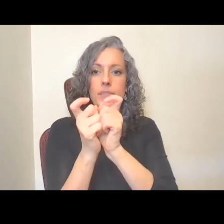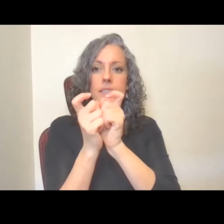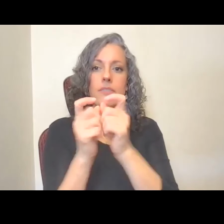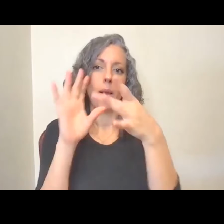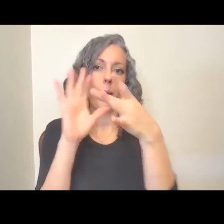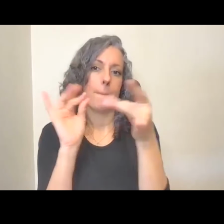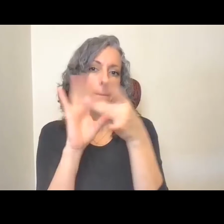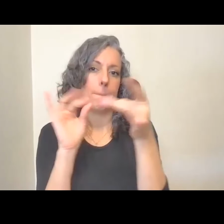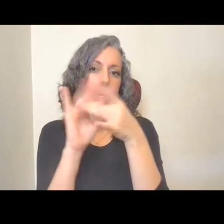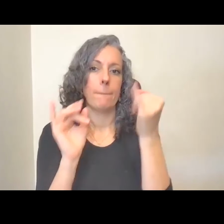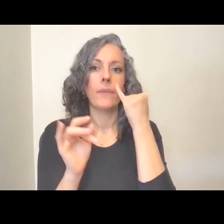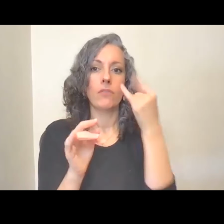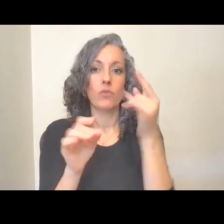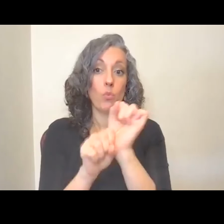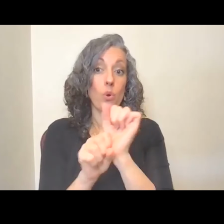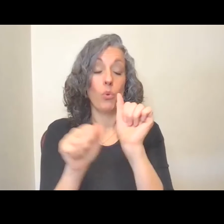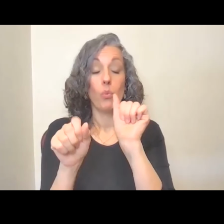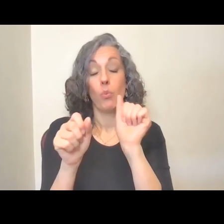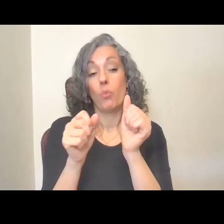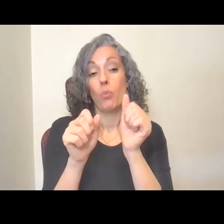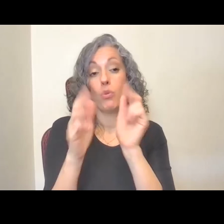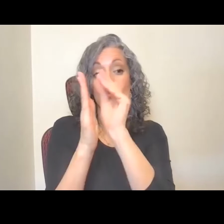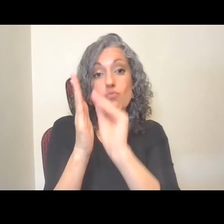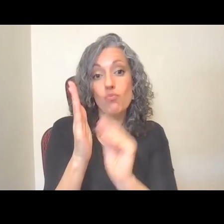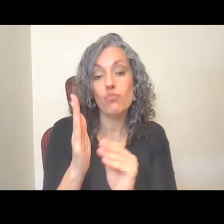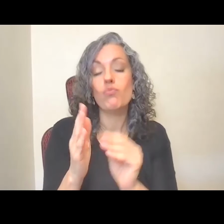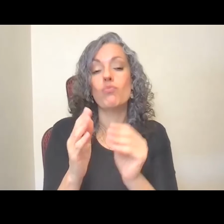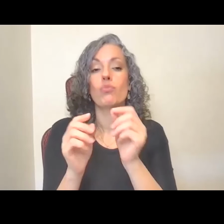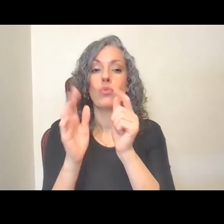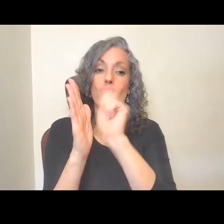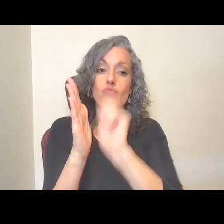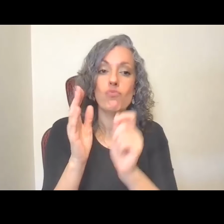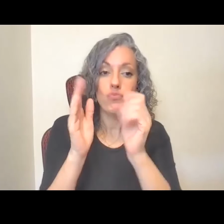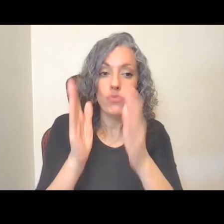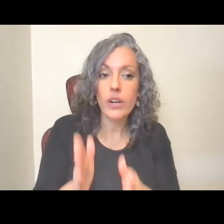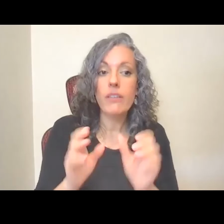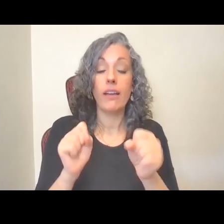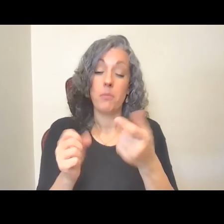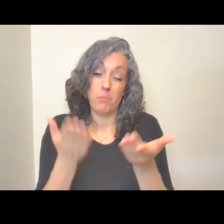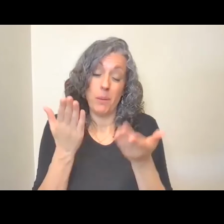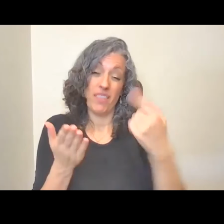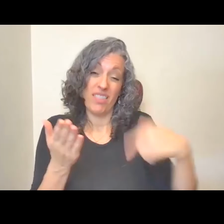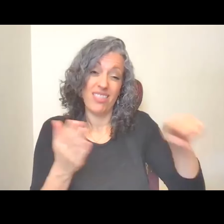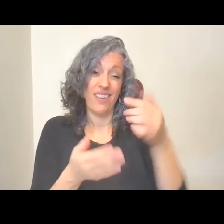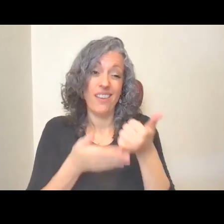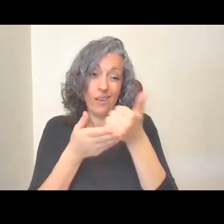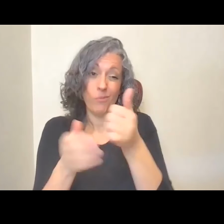content writer or UX writers, maybe they can also help with how to write a proper error message.